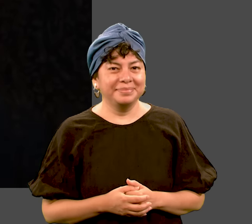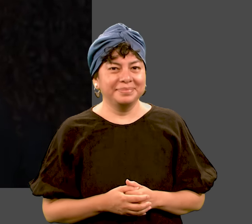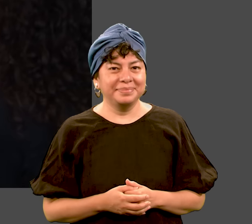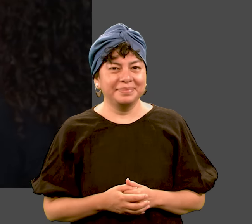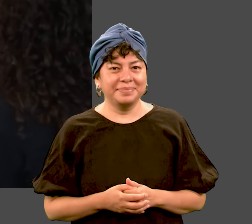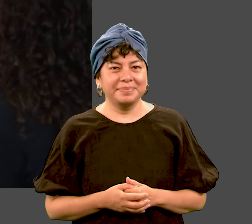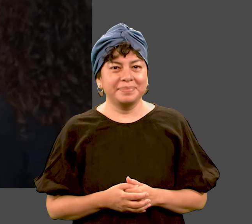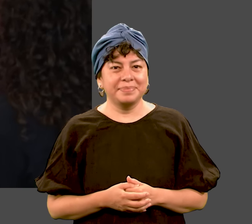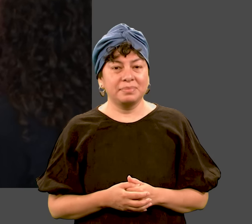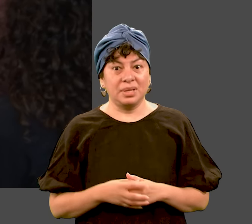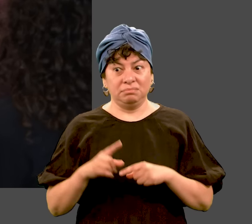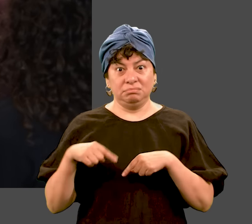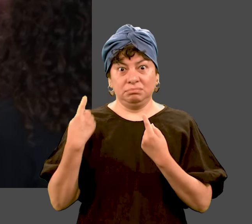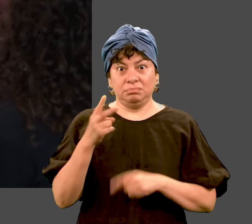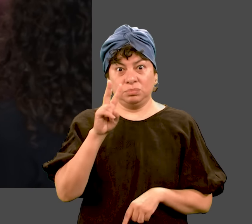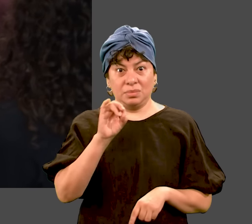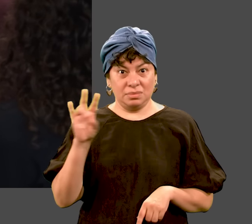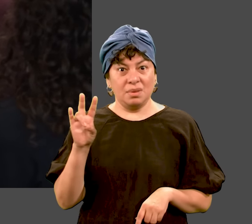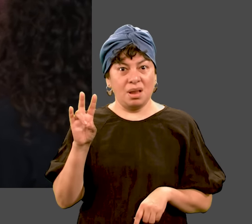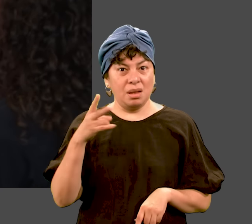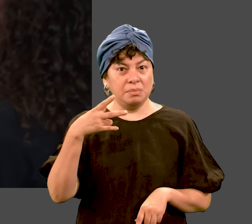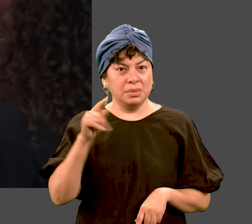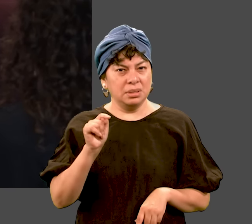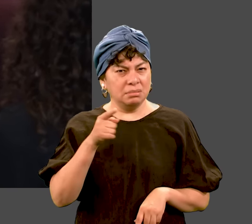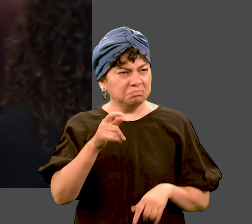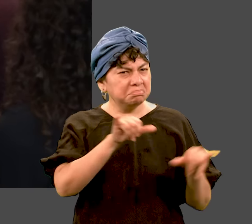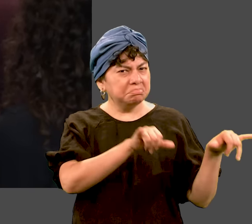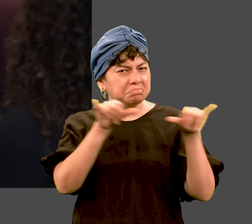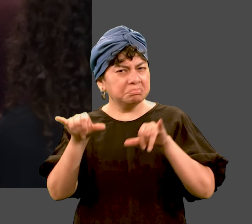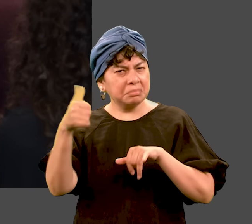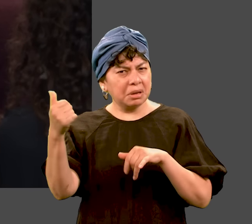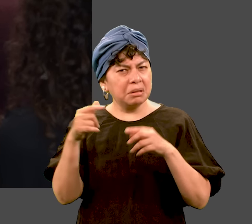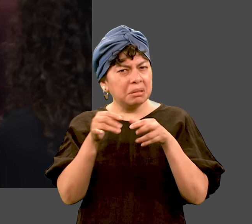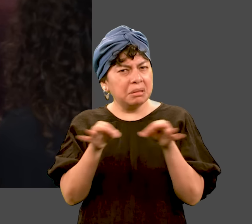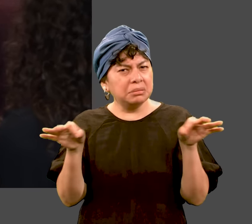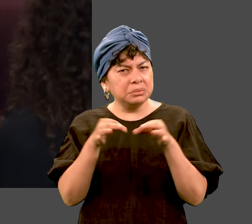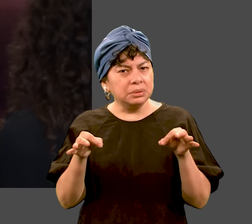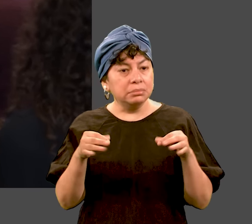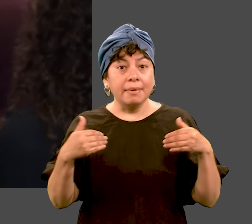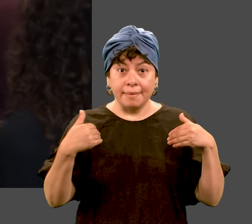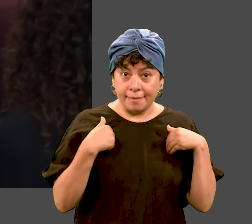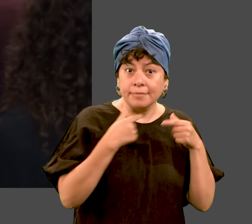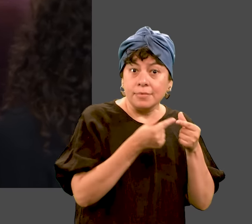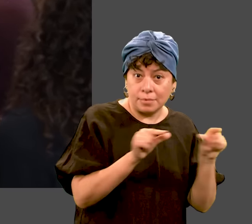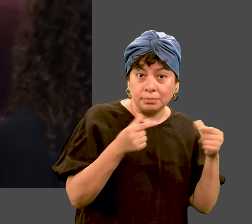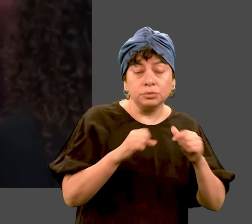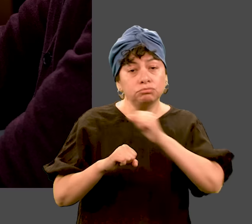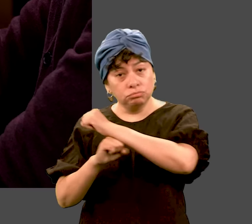Protactile began in 2007, and like all languages, it has its own grammar and syntax.